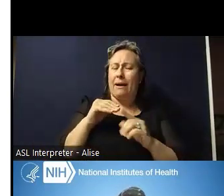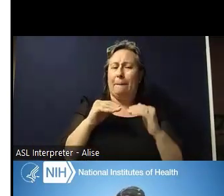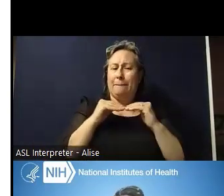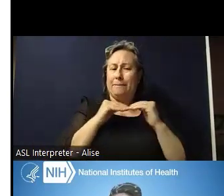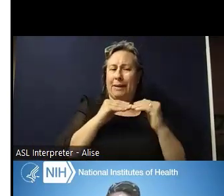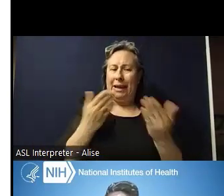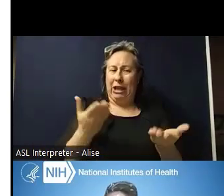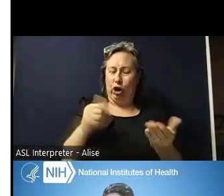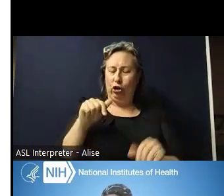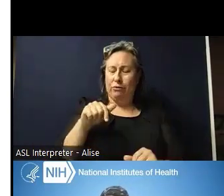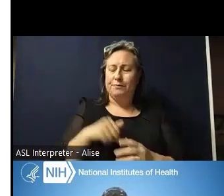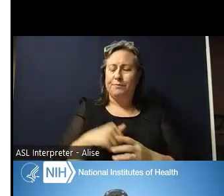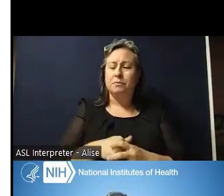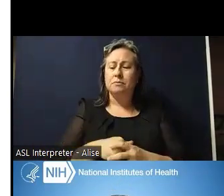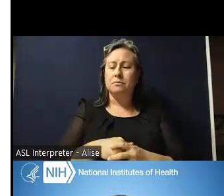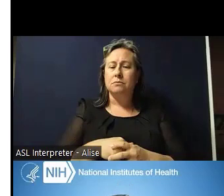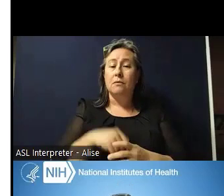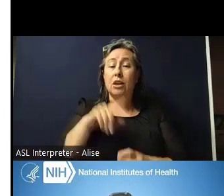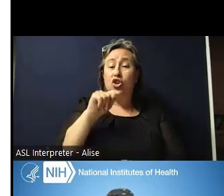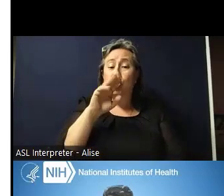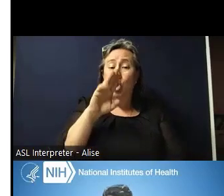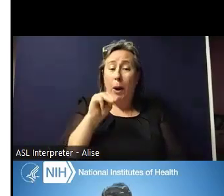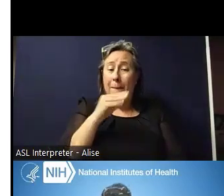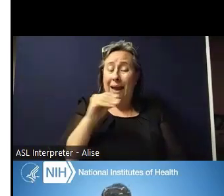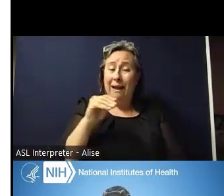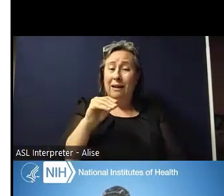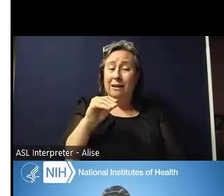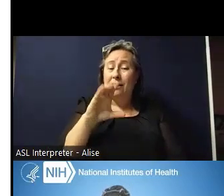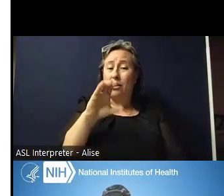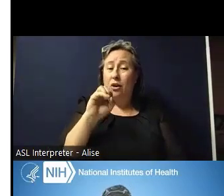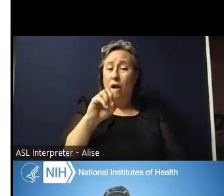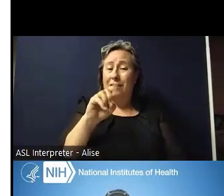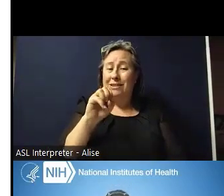that terms and conditions from the primary recipient